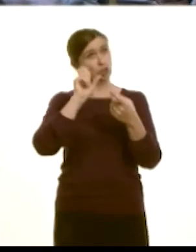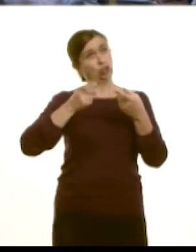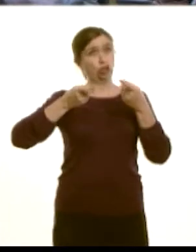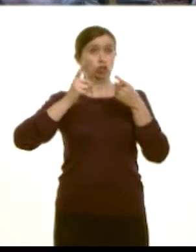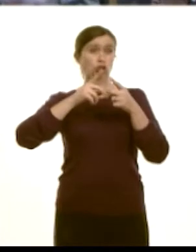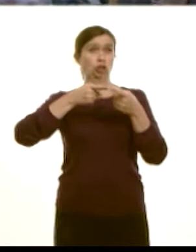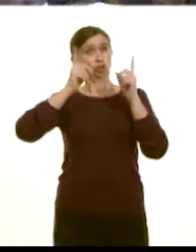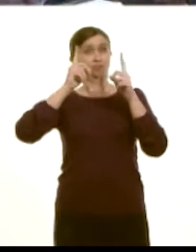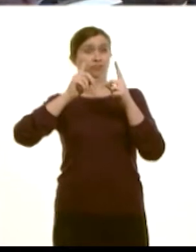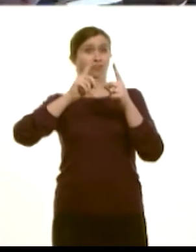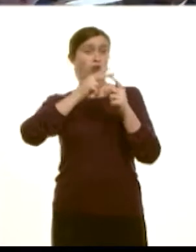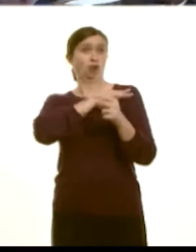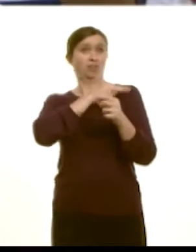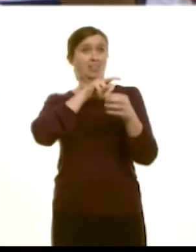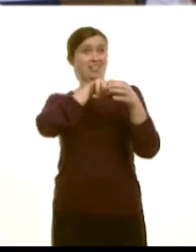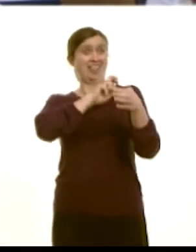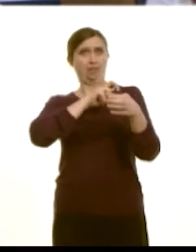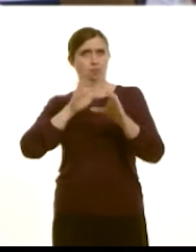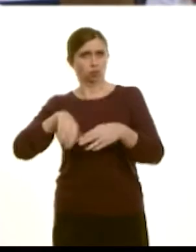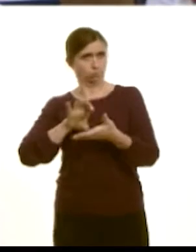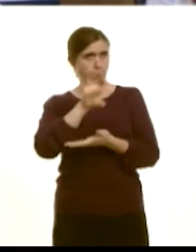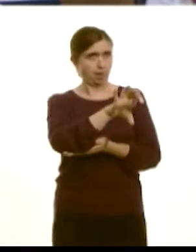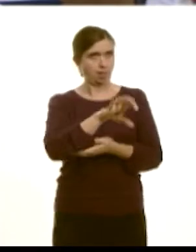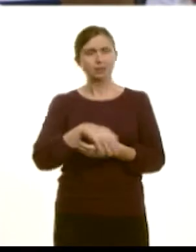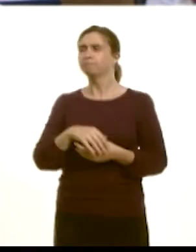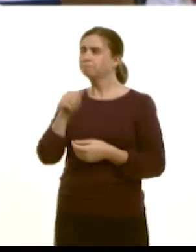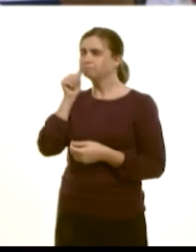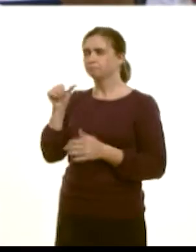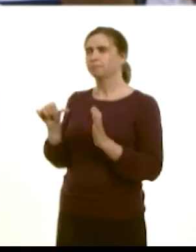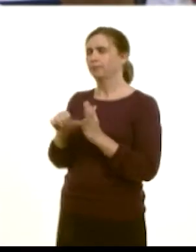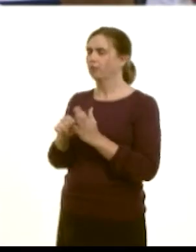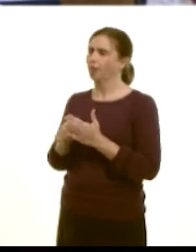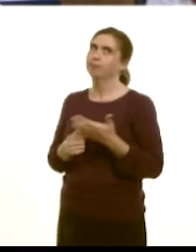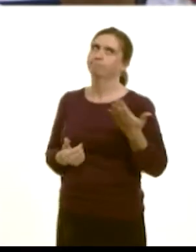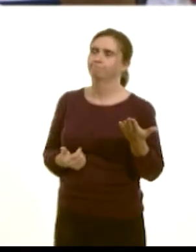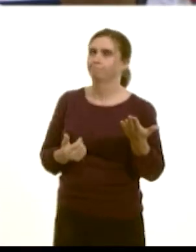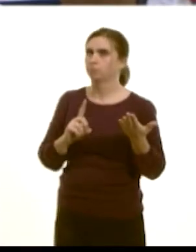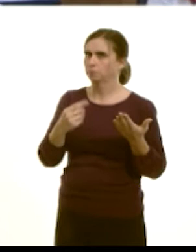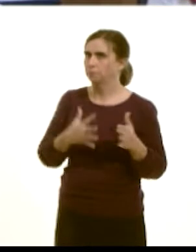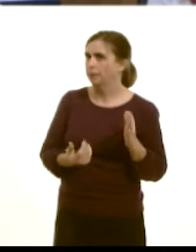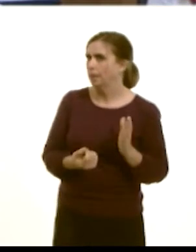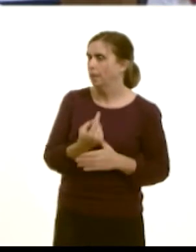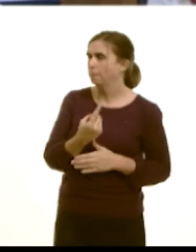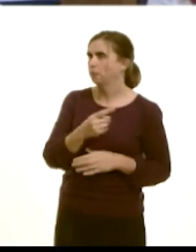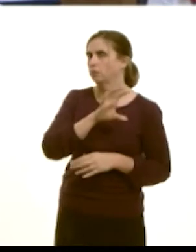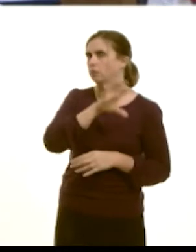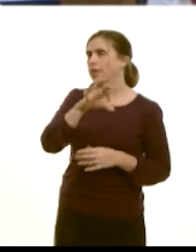Carwyn Jones: I think that that is a fair point. It is very difficult to defend what has happened in certain local authorities to the public.